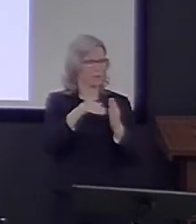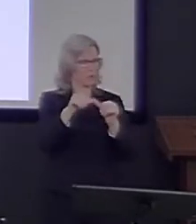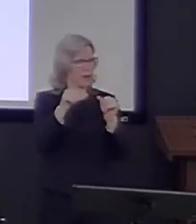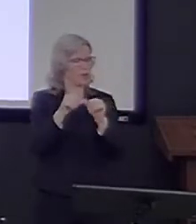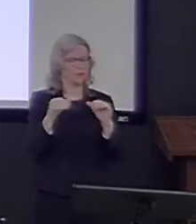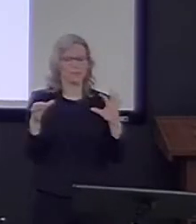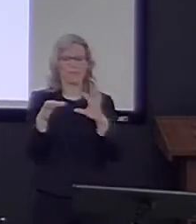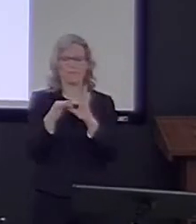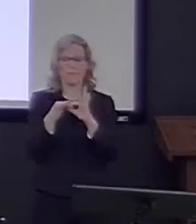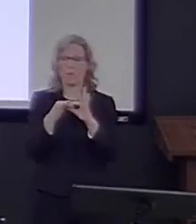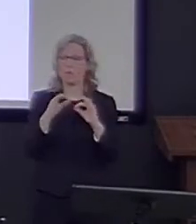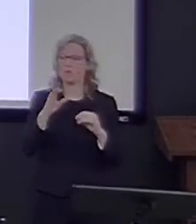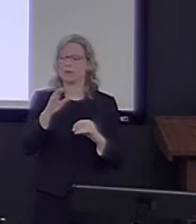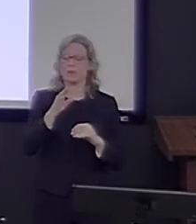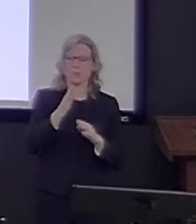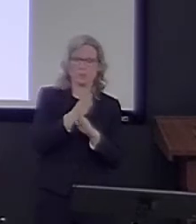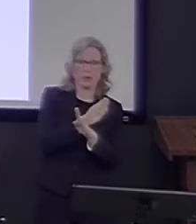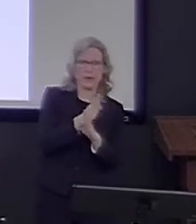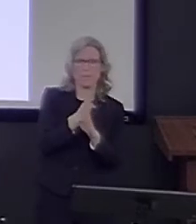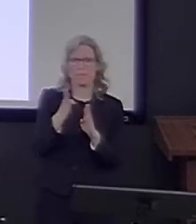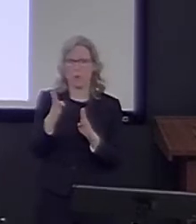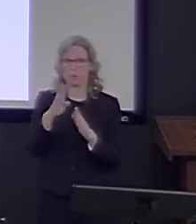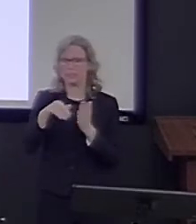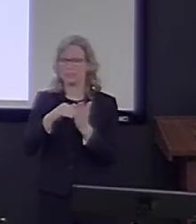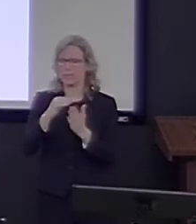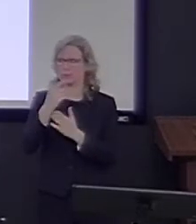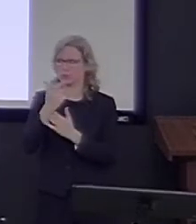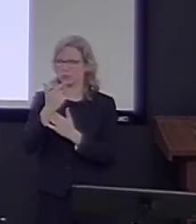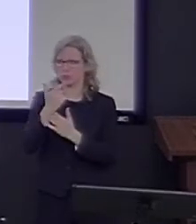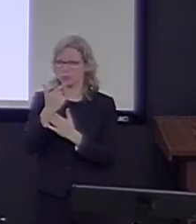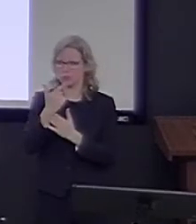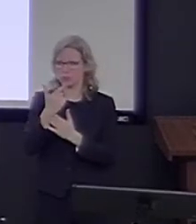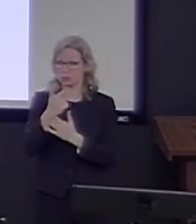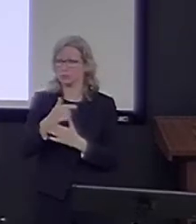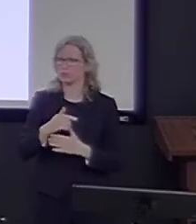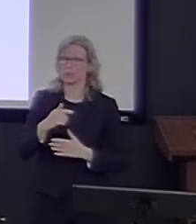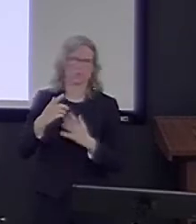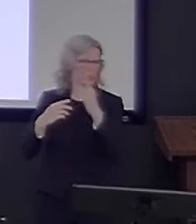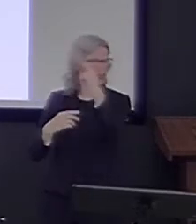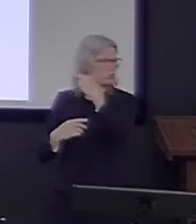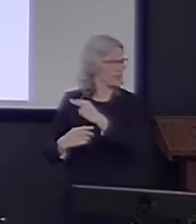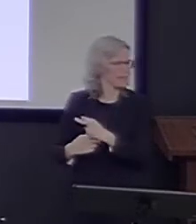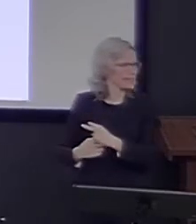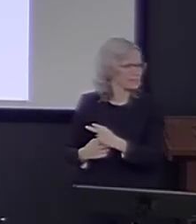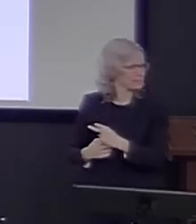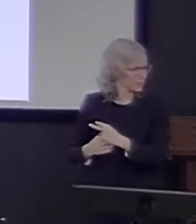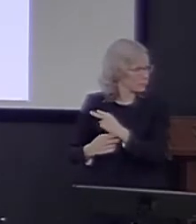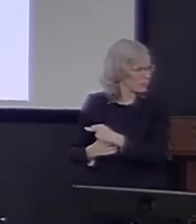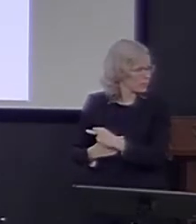of the pre and postcentral gyri at the inferior end of the central sulcus right there. It's a very central place in the brain.